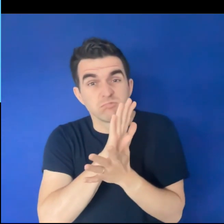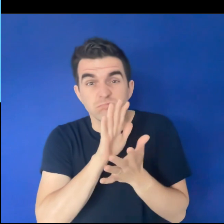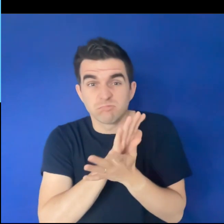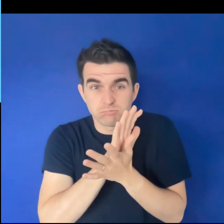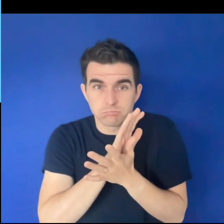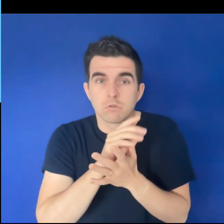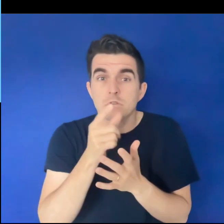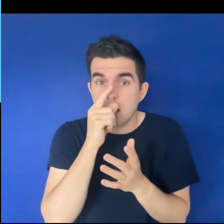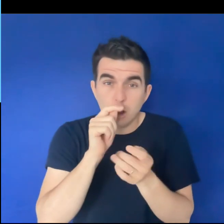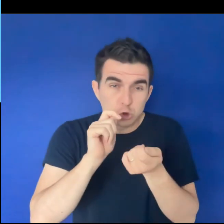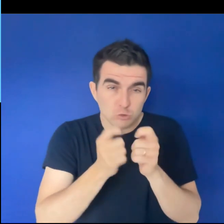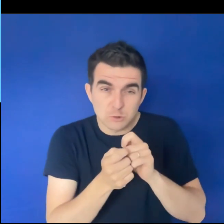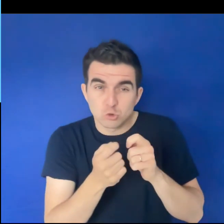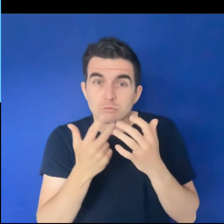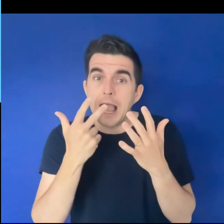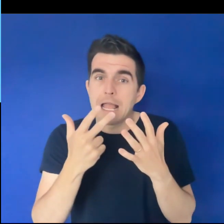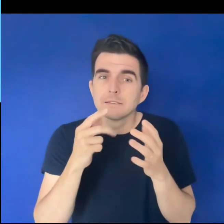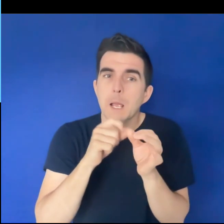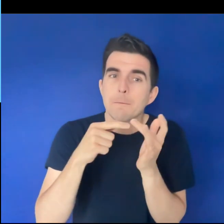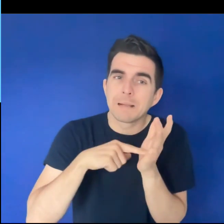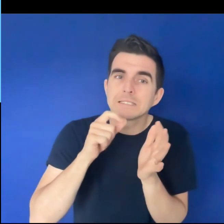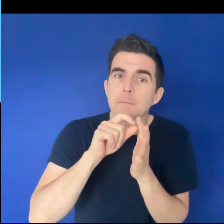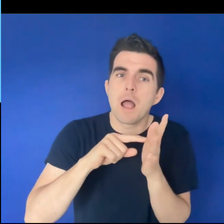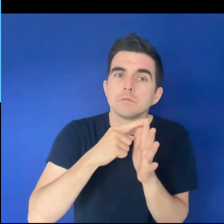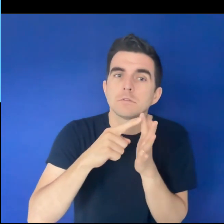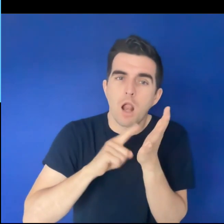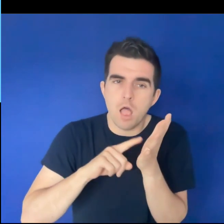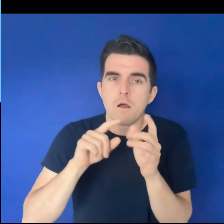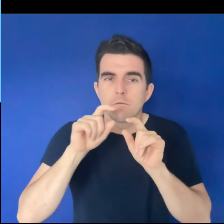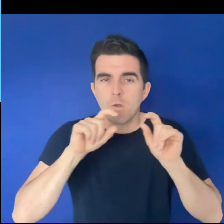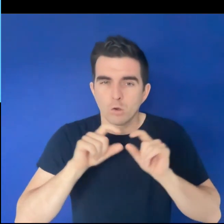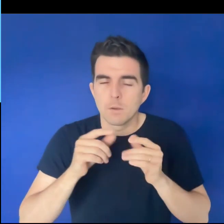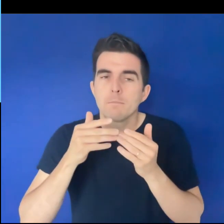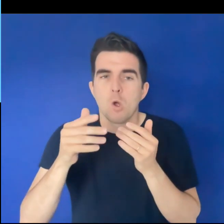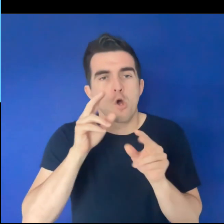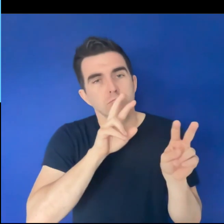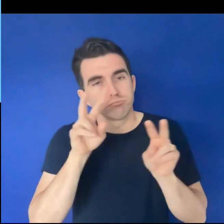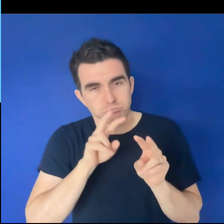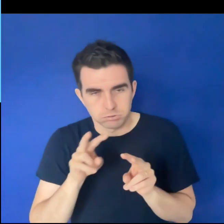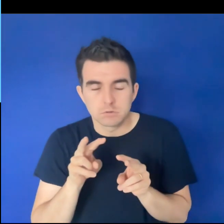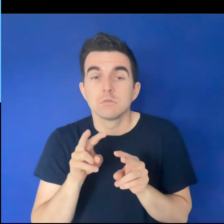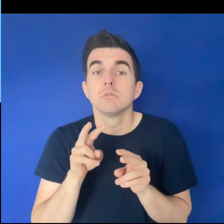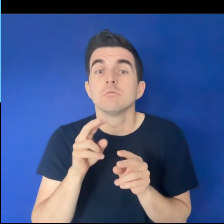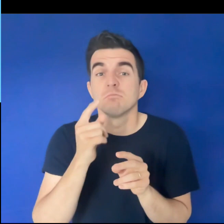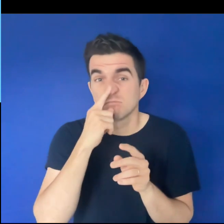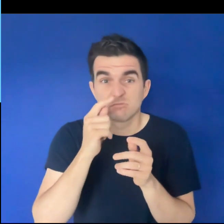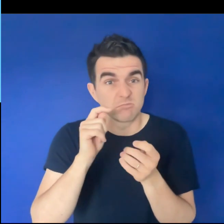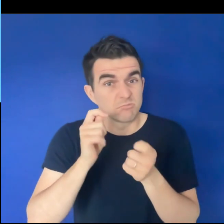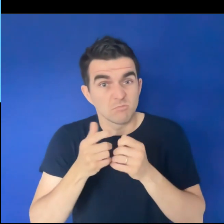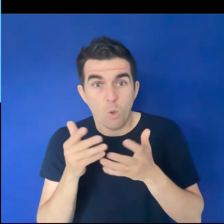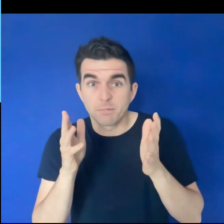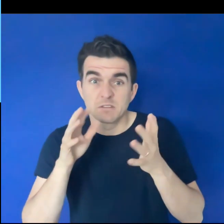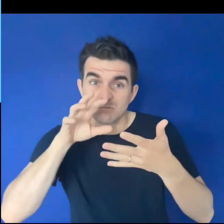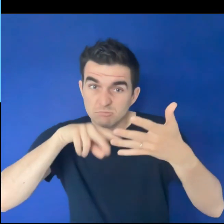but you can change that 8-bit pixel font to a more readable one. You can also open the journal to read previous dialogue entries,